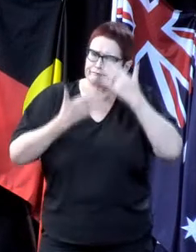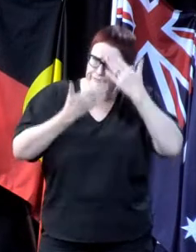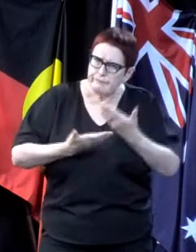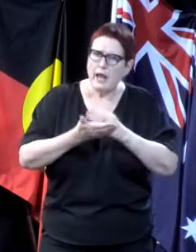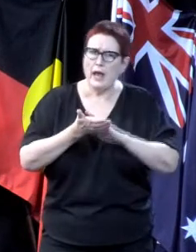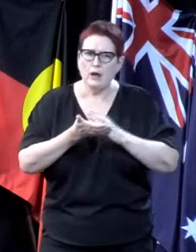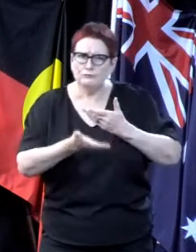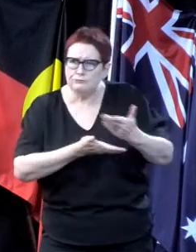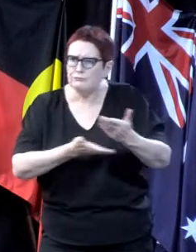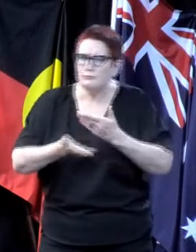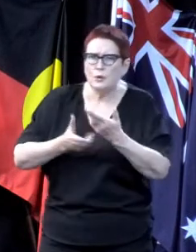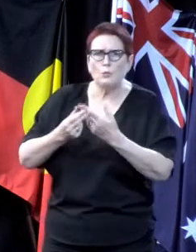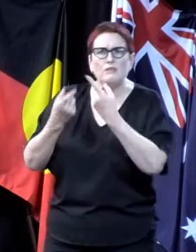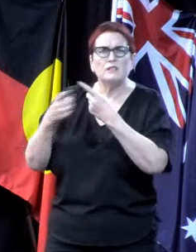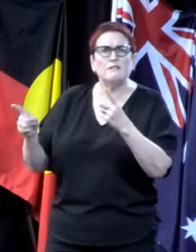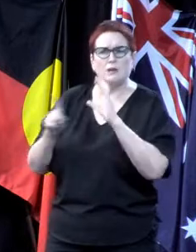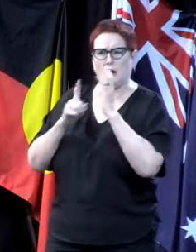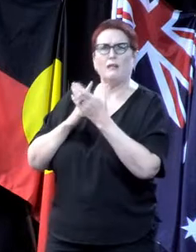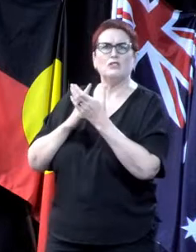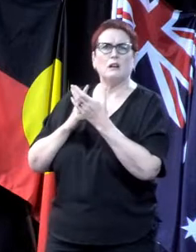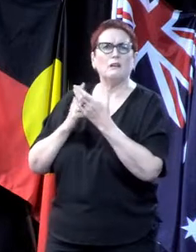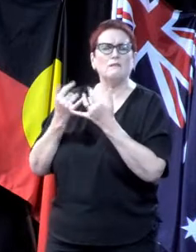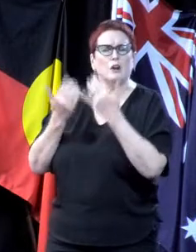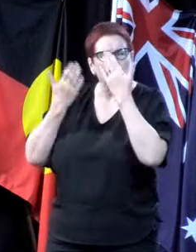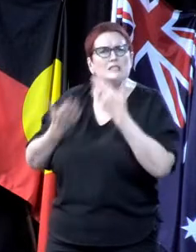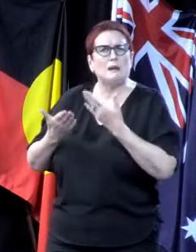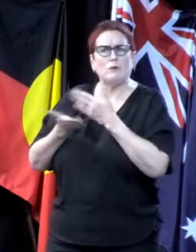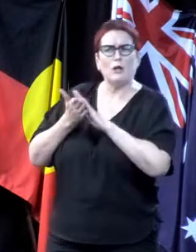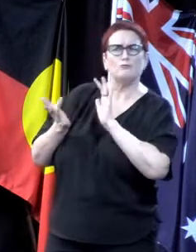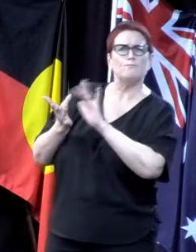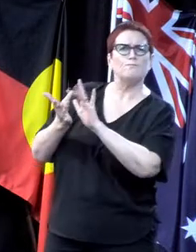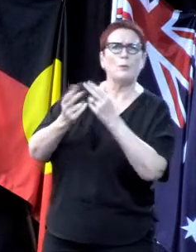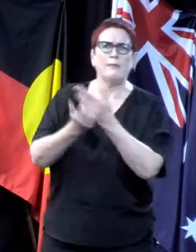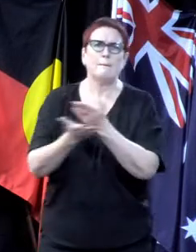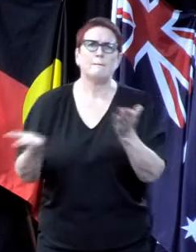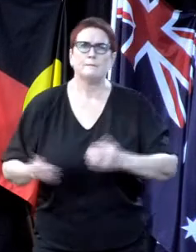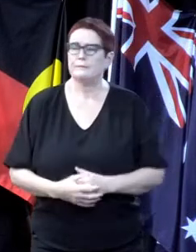with our families from different cultures, absolutely. If I could just clarify -